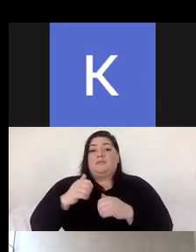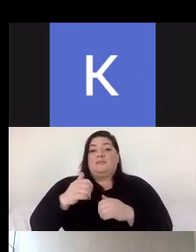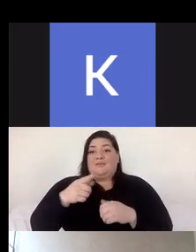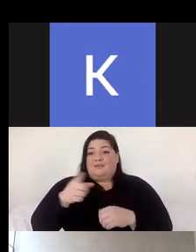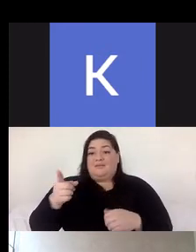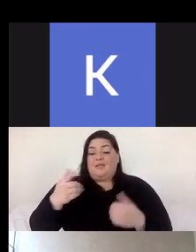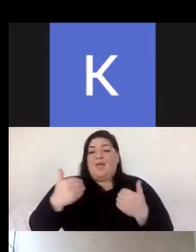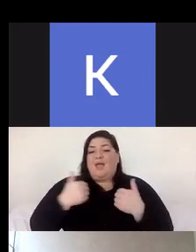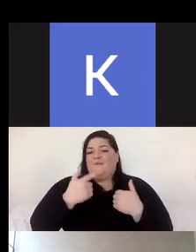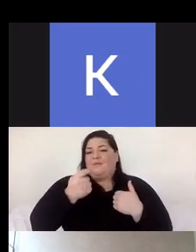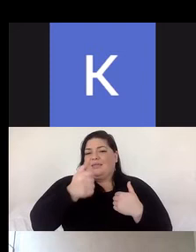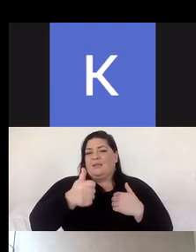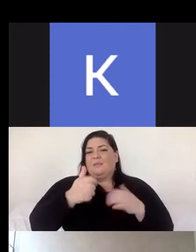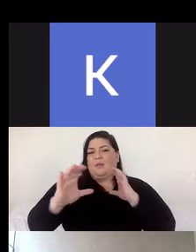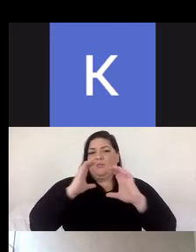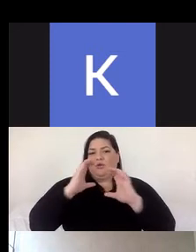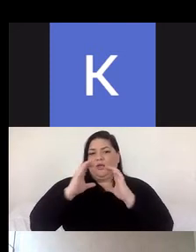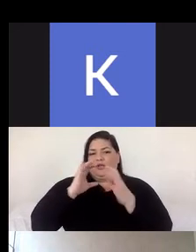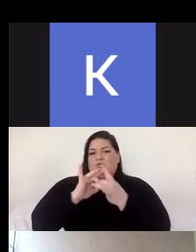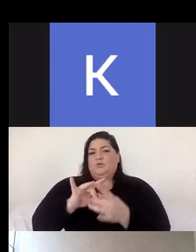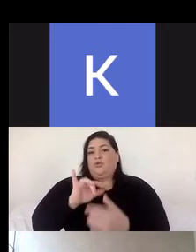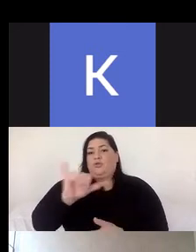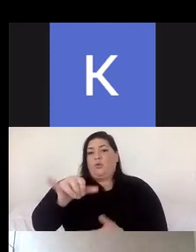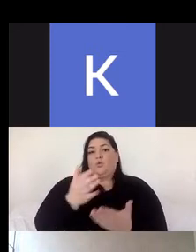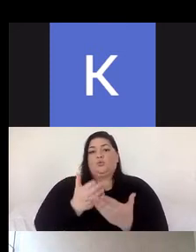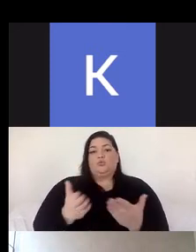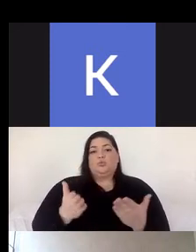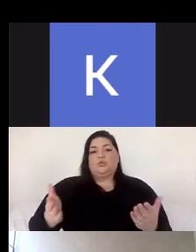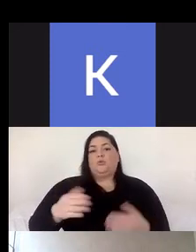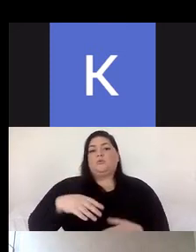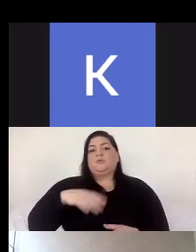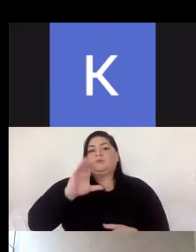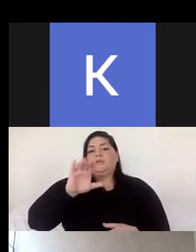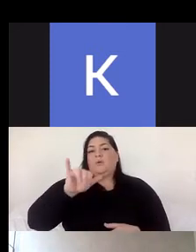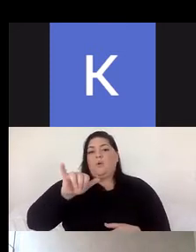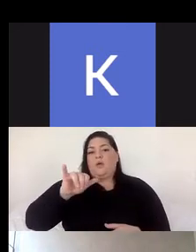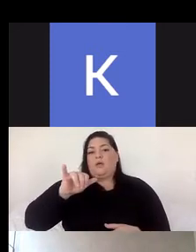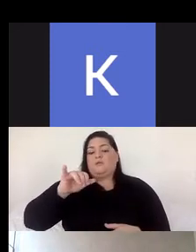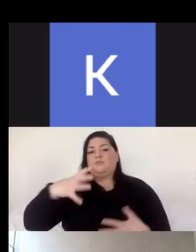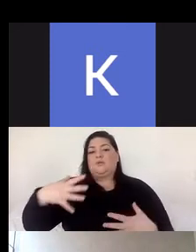about those resources. CY, Consolidated Youth, funding allowed